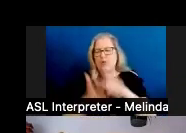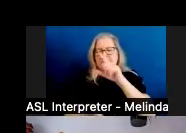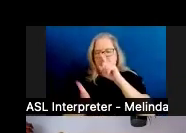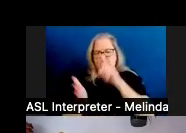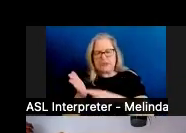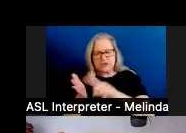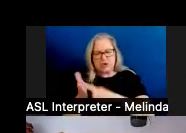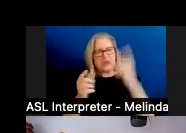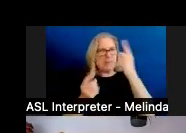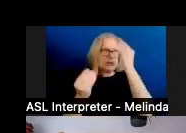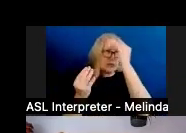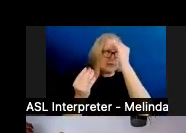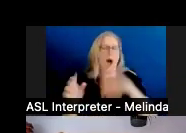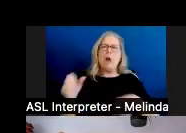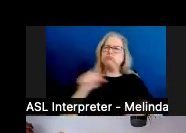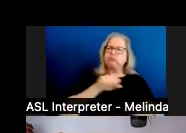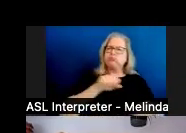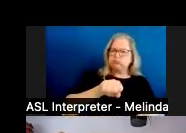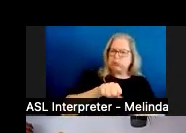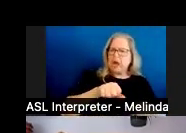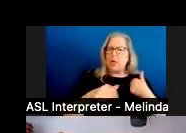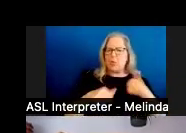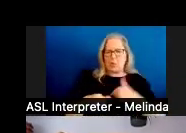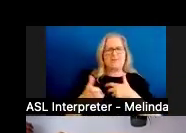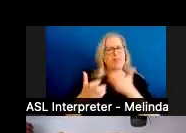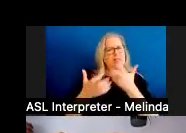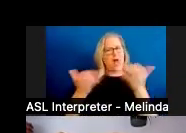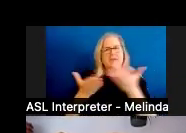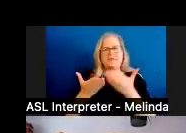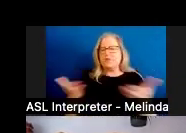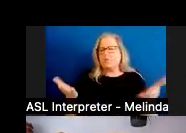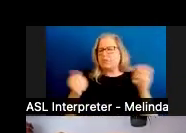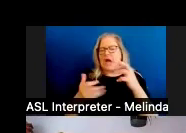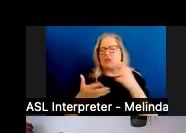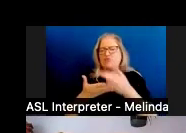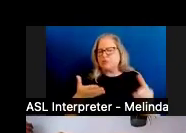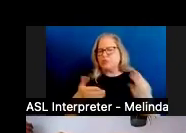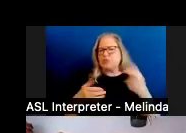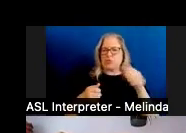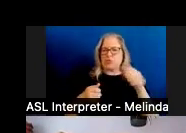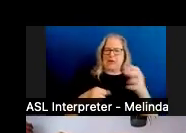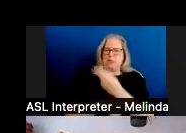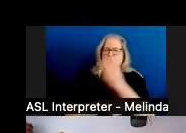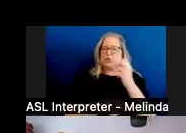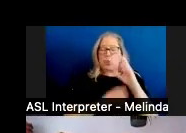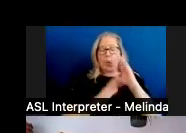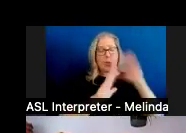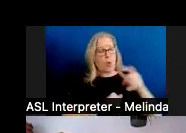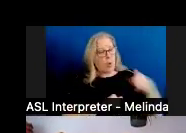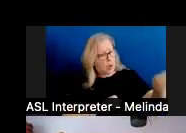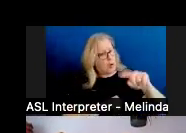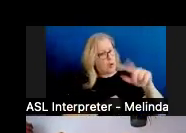Crystal Wolfrey: Yeah, indeed. NIH has a lot of tools and resources for everyone to use, and we hope that they will guide applicants on their journey.